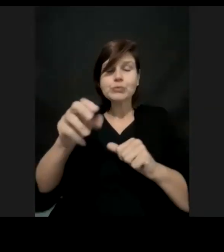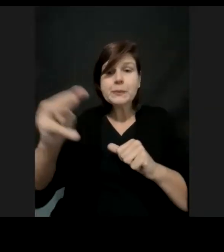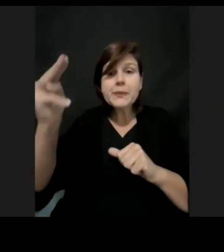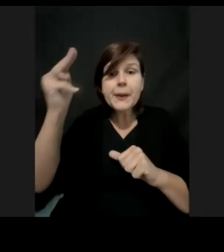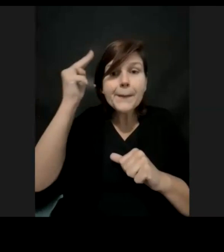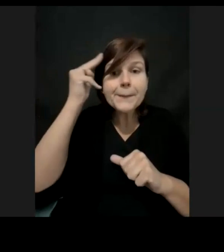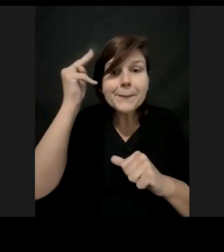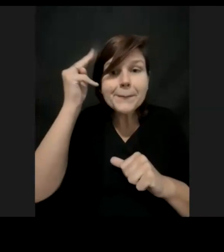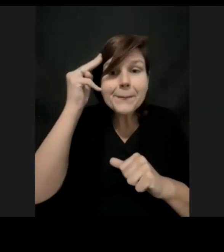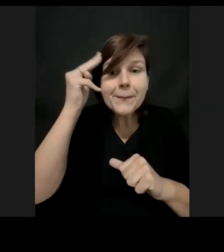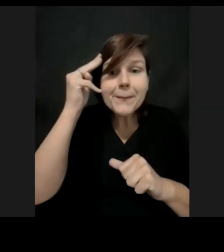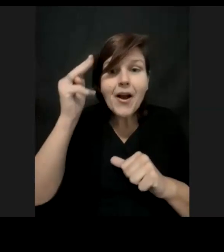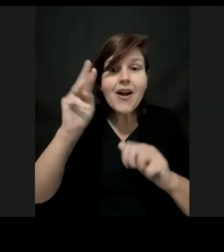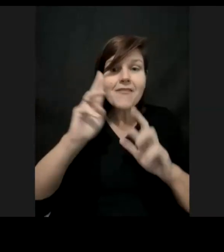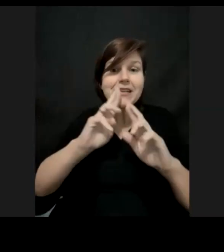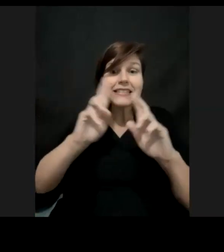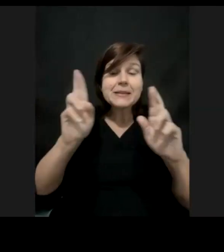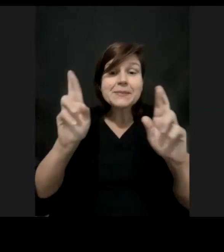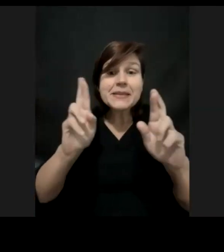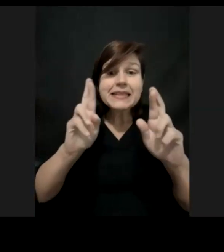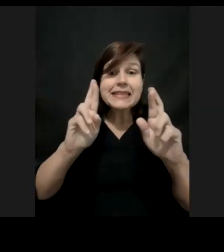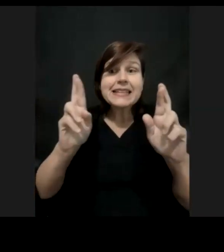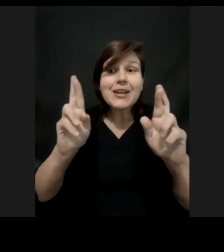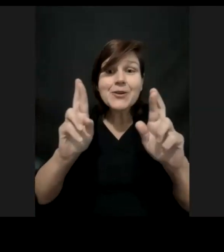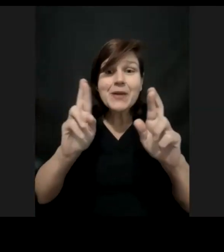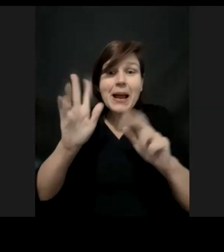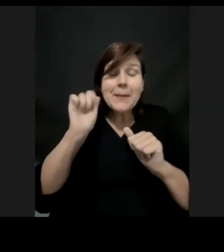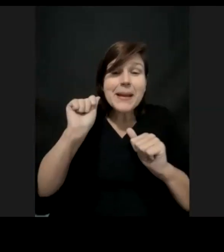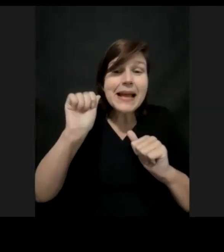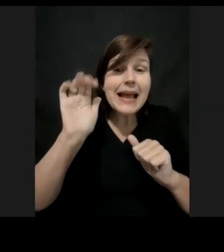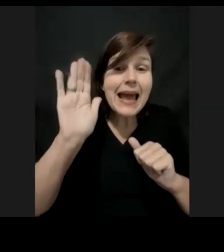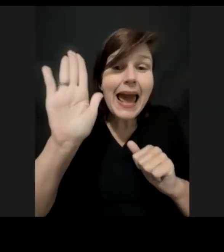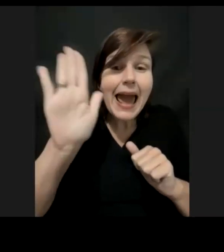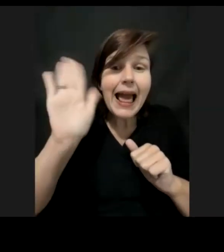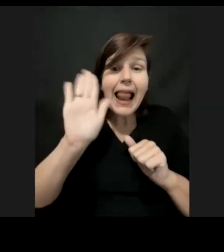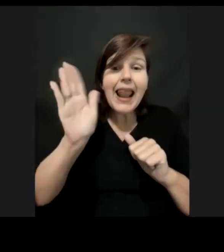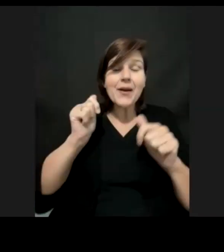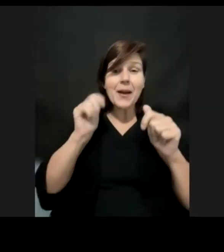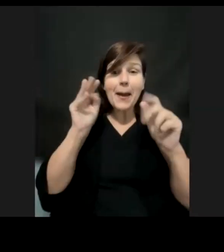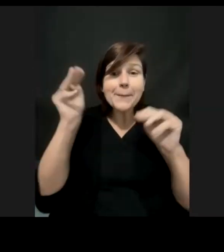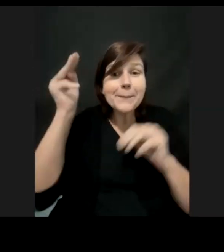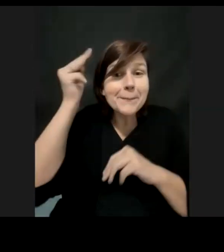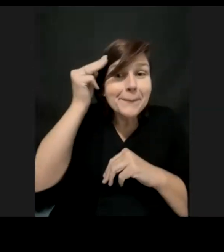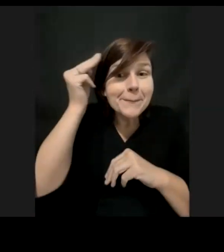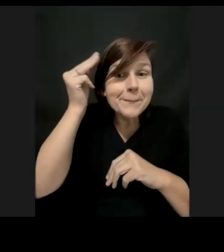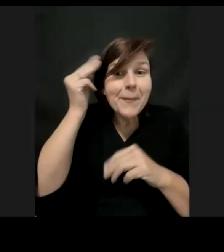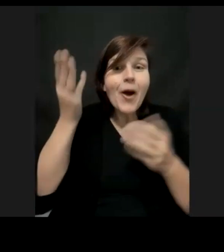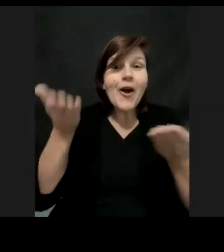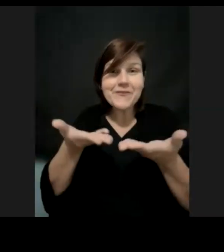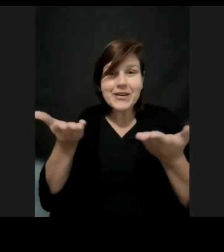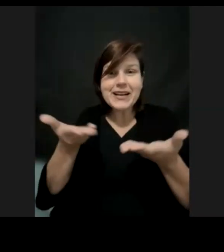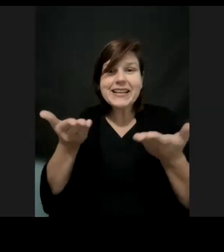Get ready, boys and girls, it's really exciting, isn't it? Yeah, Marvin's here! Yeah, I'm here, everybody. Ha ha!